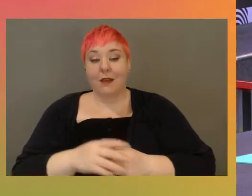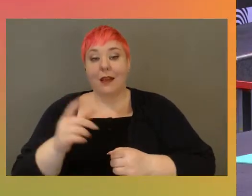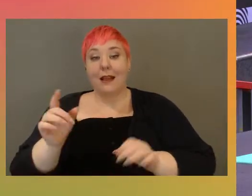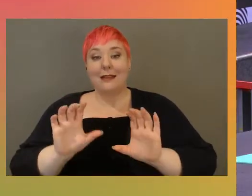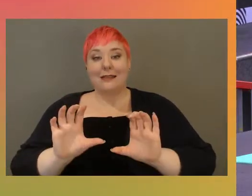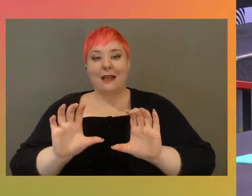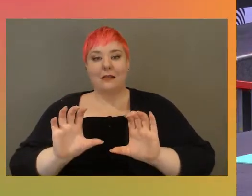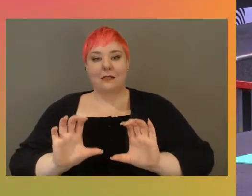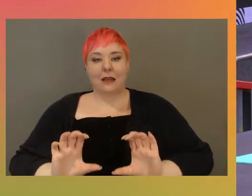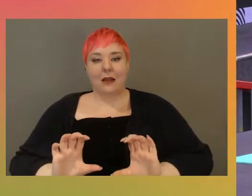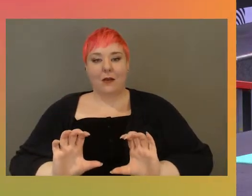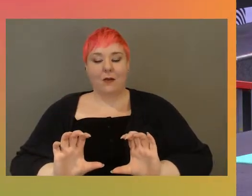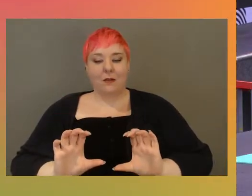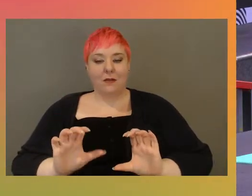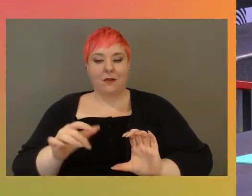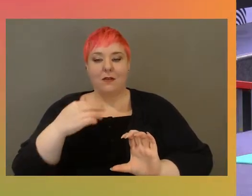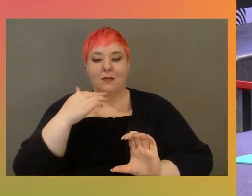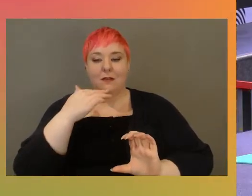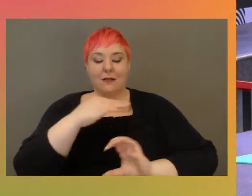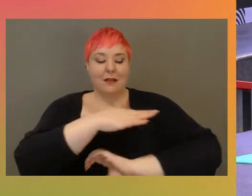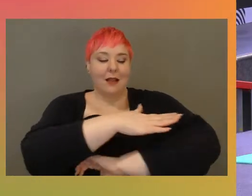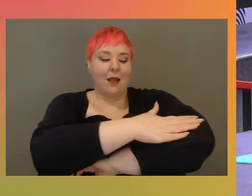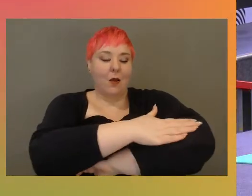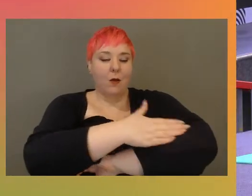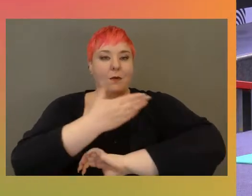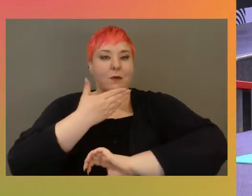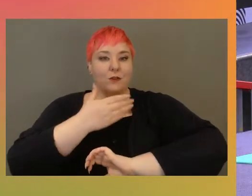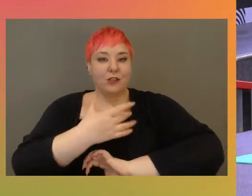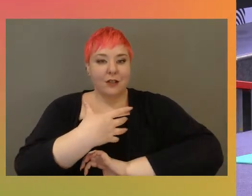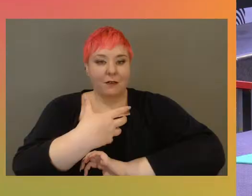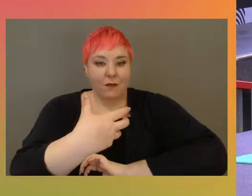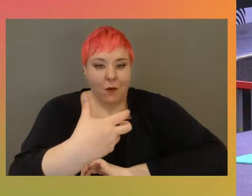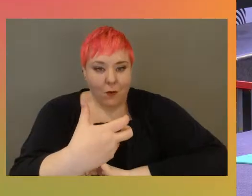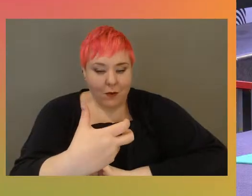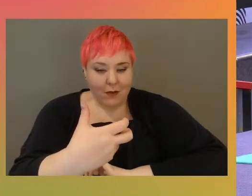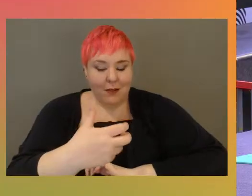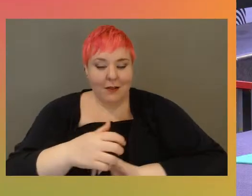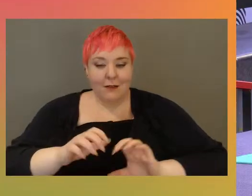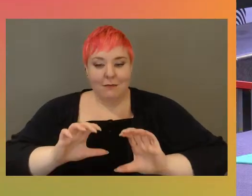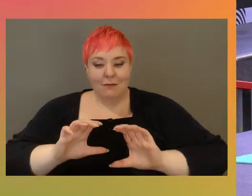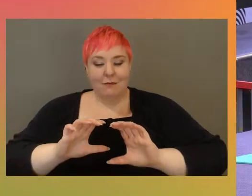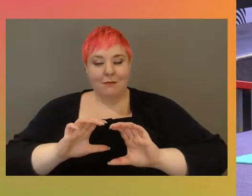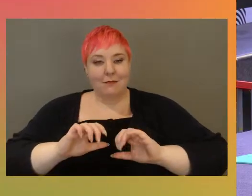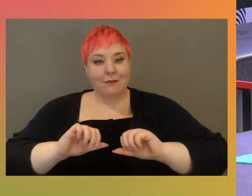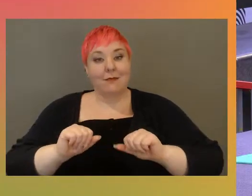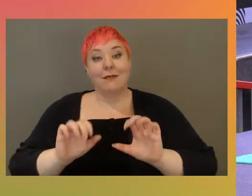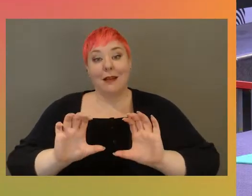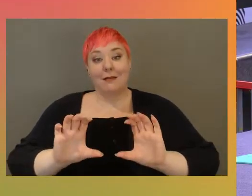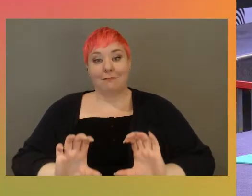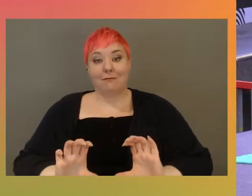MOVIE ELBOWS AND THE CHIN FORWARD. MOVE THE TAILBONE DOWN.